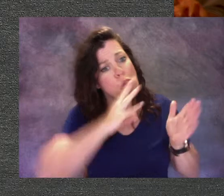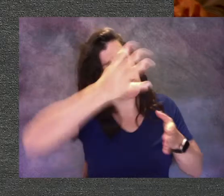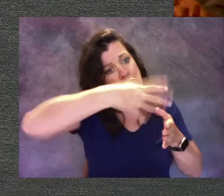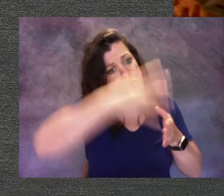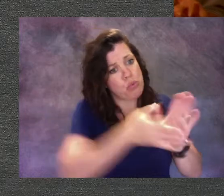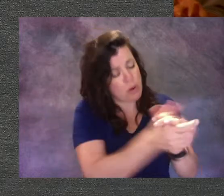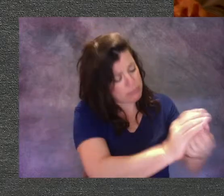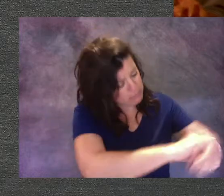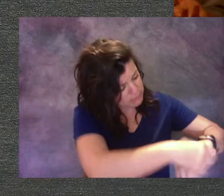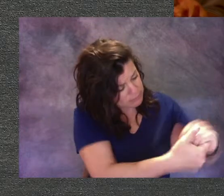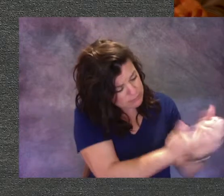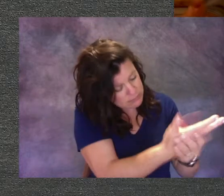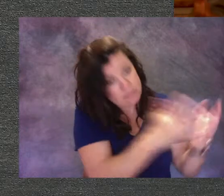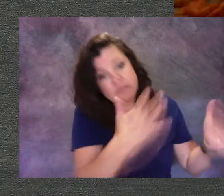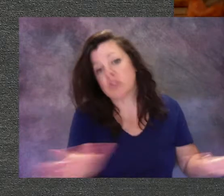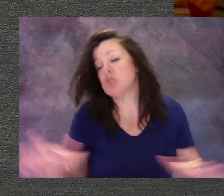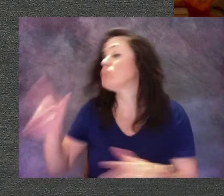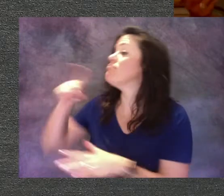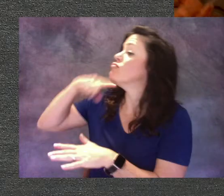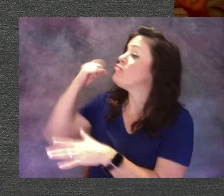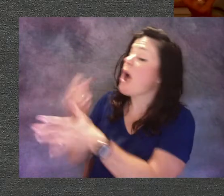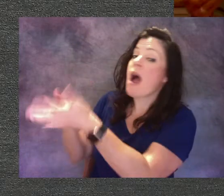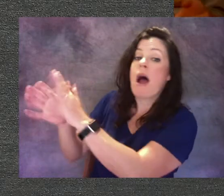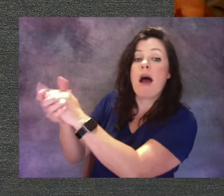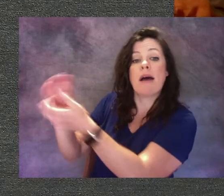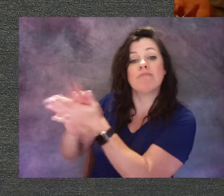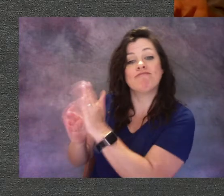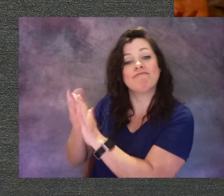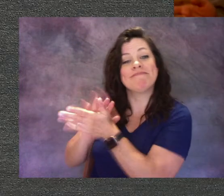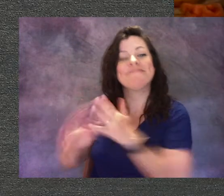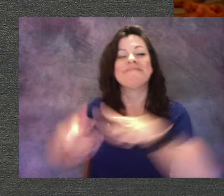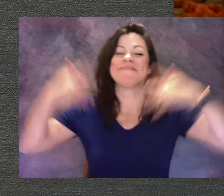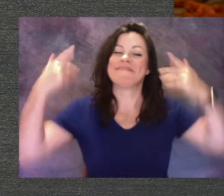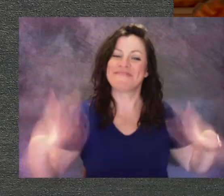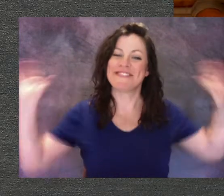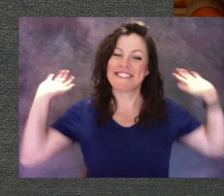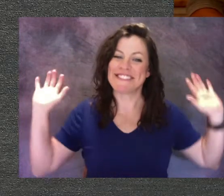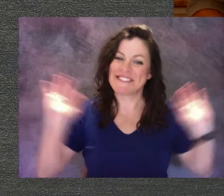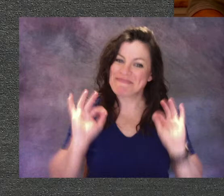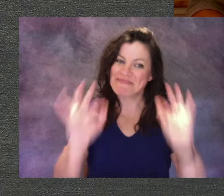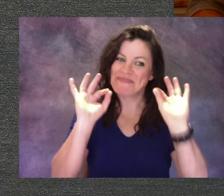And then your germs are gone. That's good manners. Let's see what else.